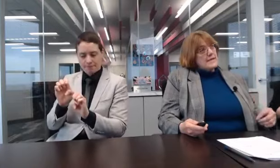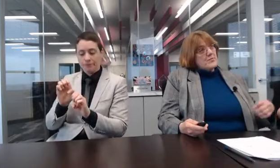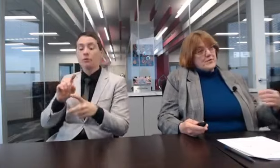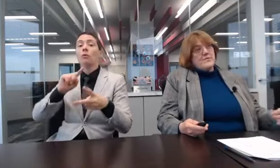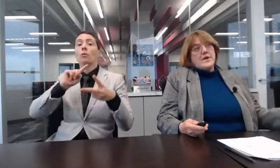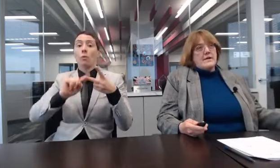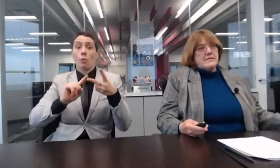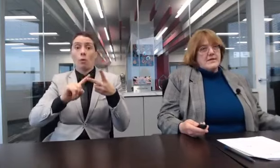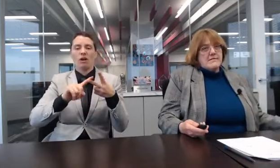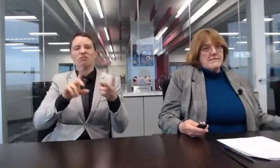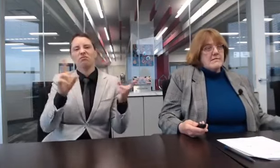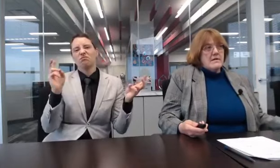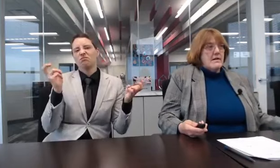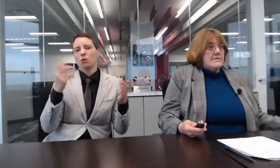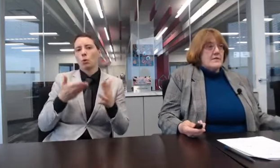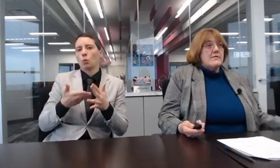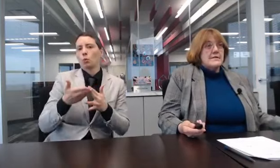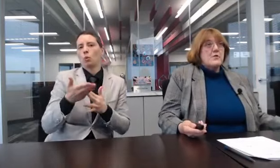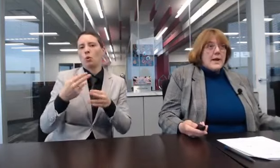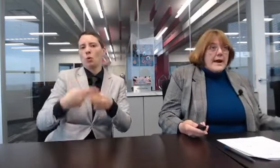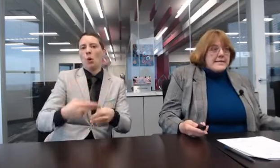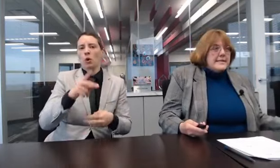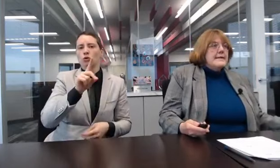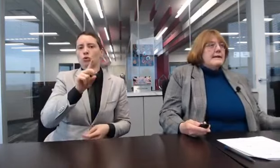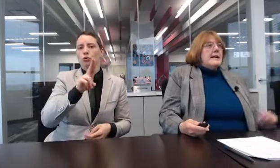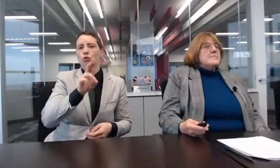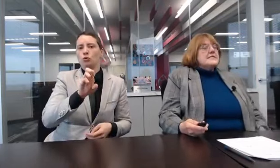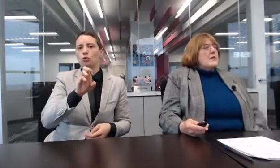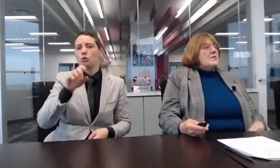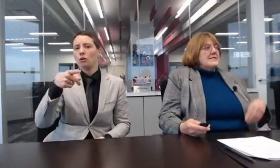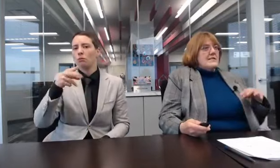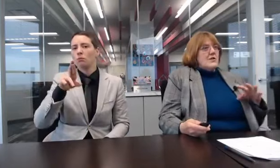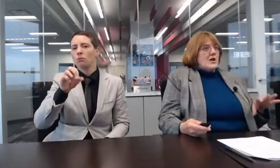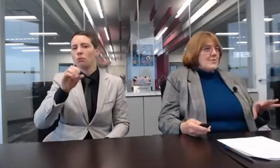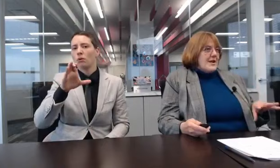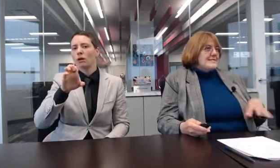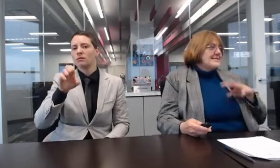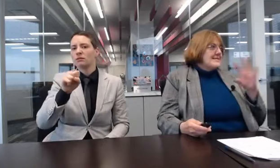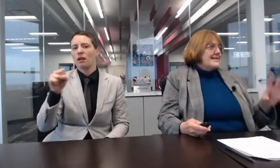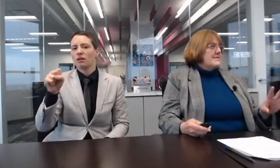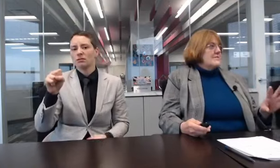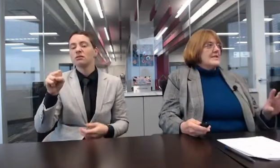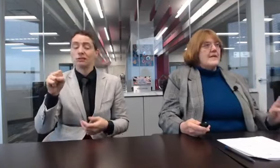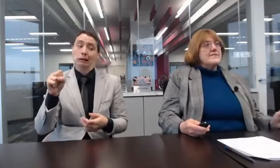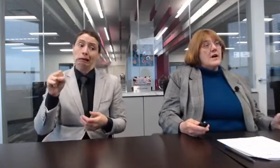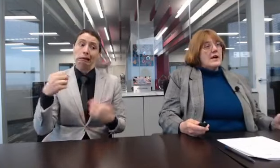and prove that they're incorrect. So it's a long process, and I don't really have time,